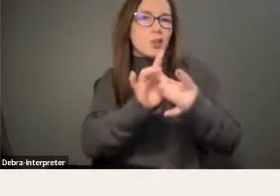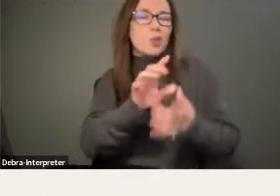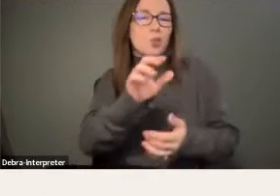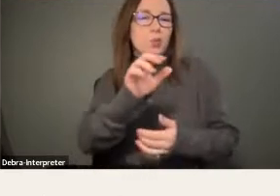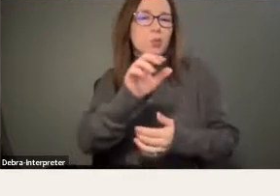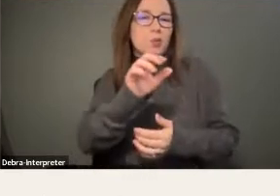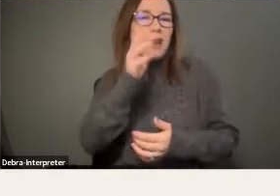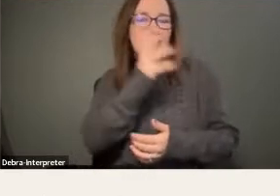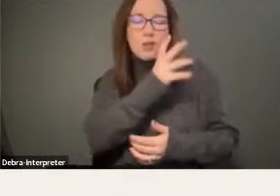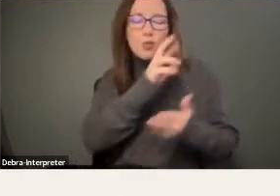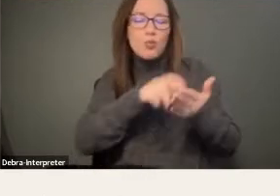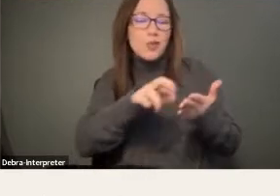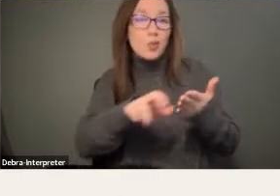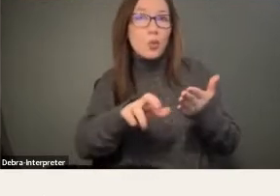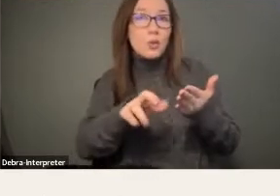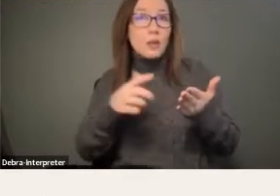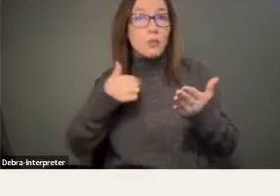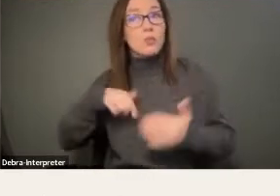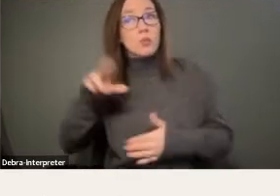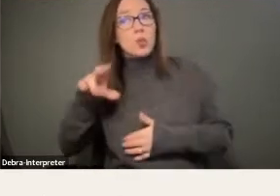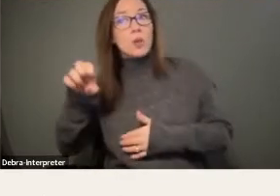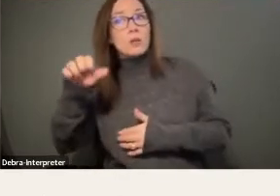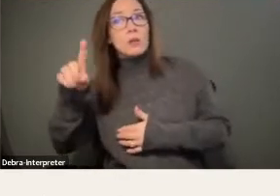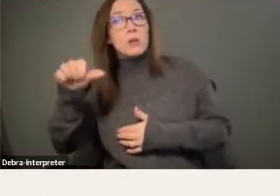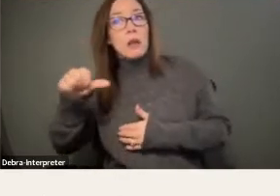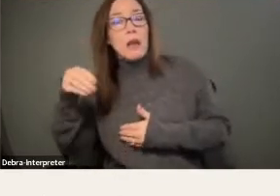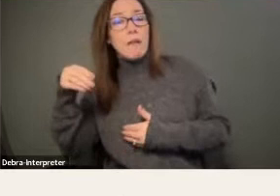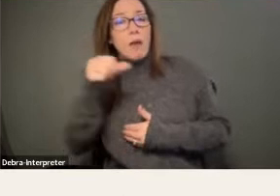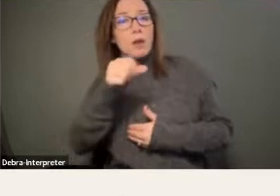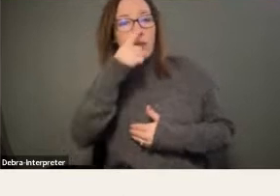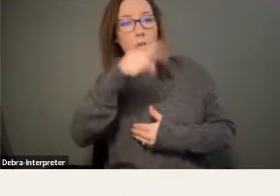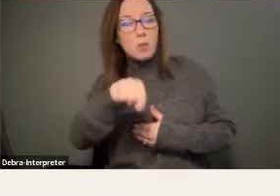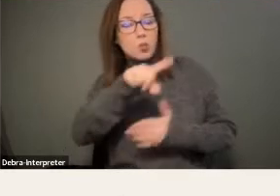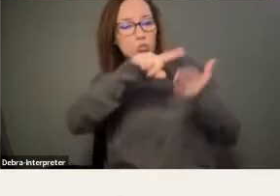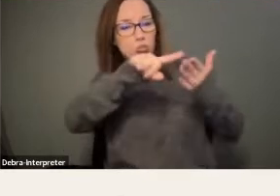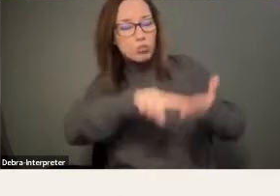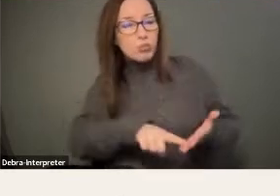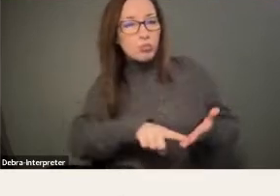you can also come search for research that is open, public full text information about all skullchure